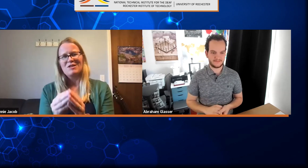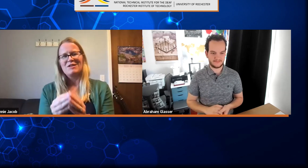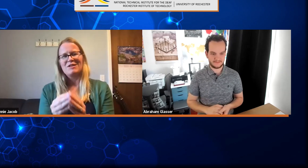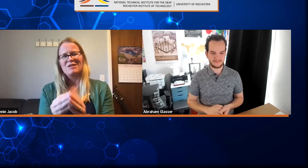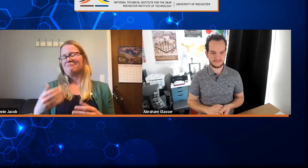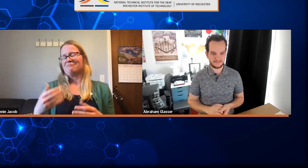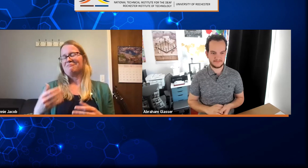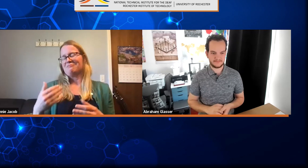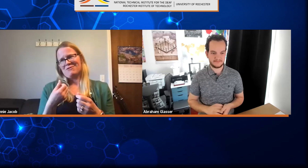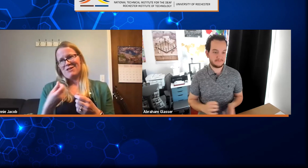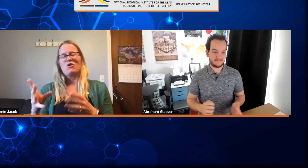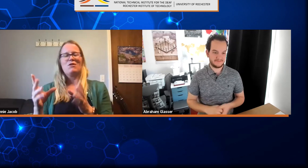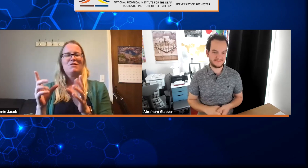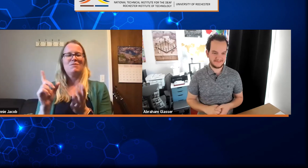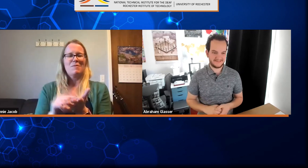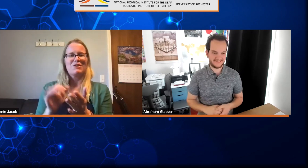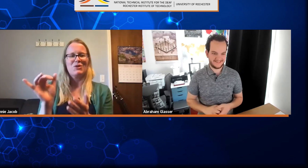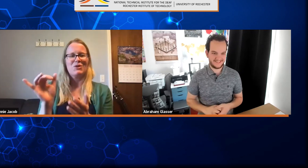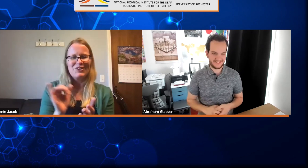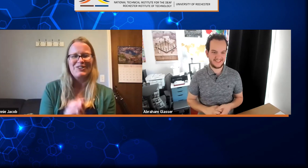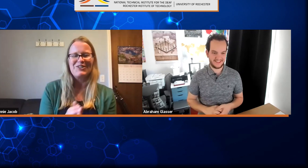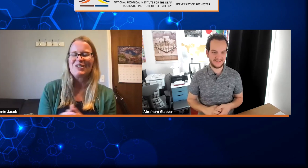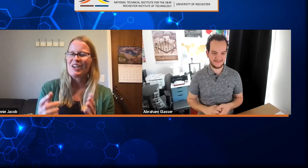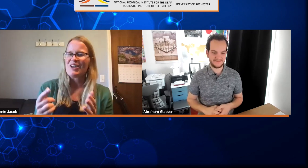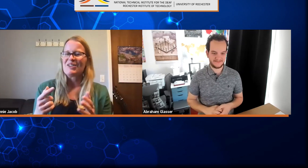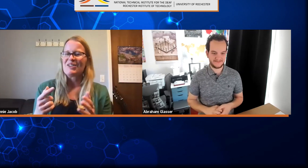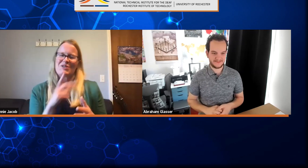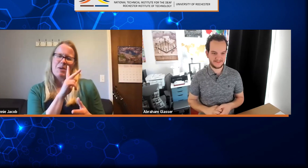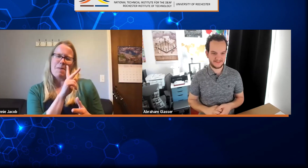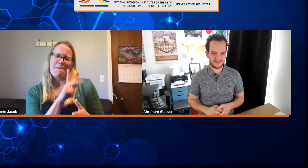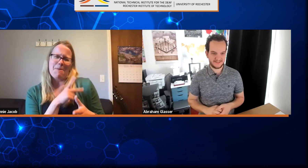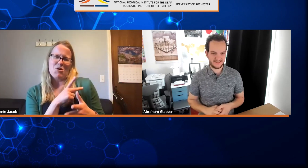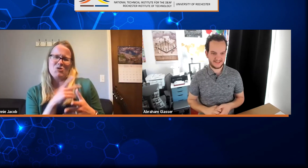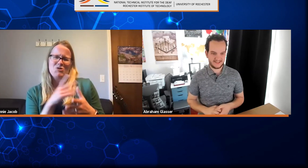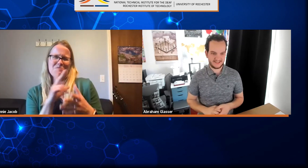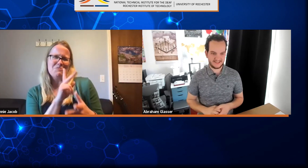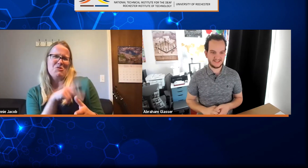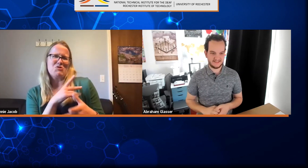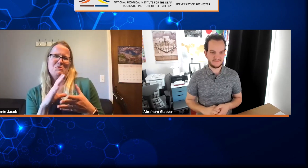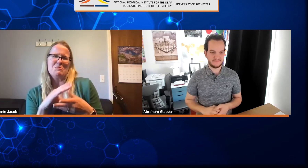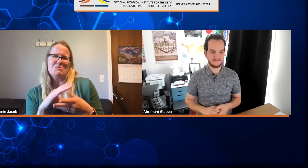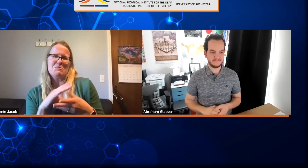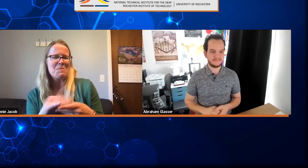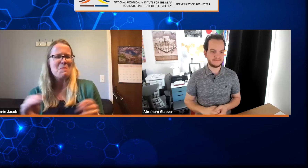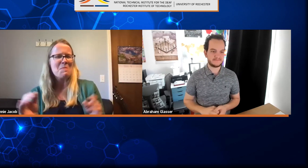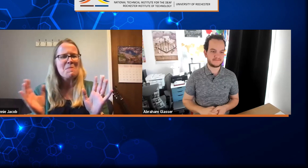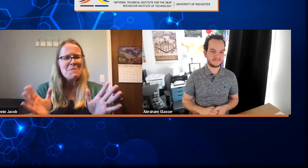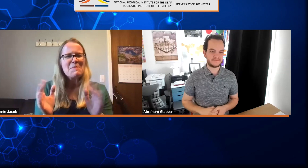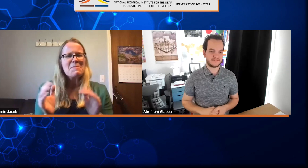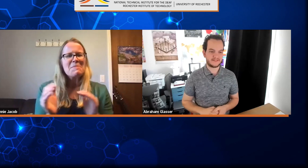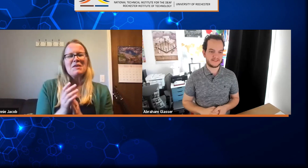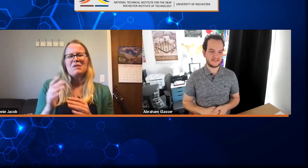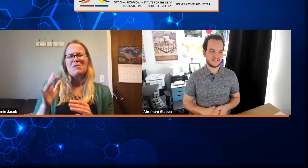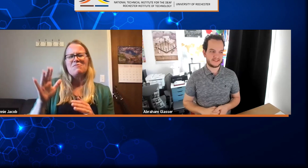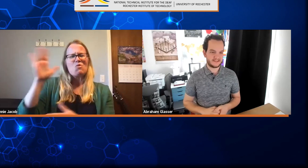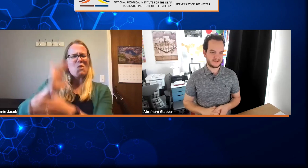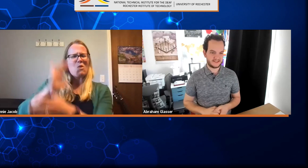He has several publications as well. So, personally, I'll also mention that I met Abraham